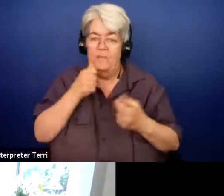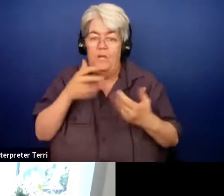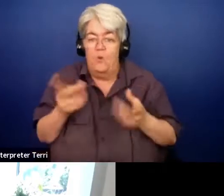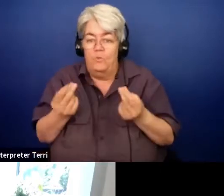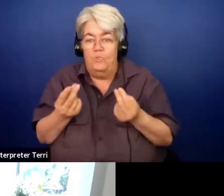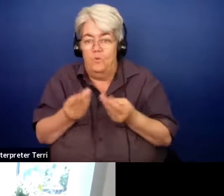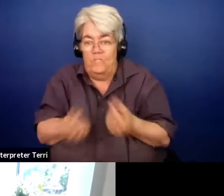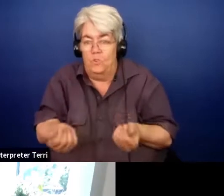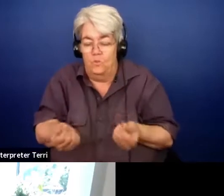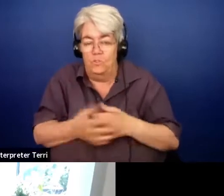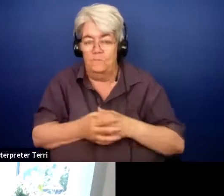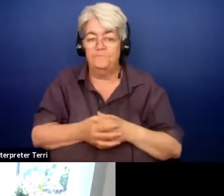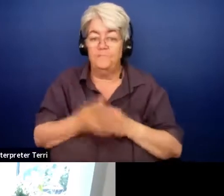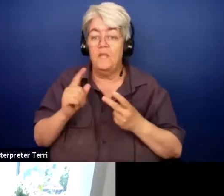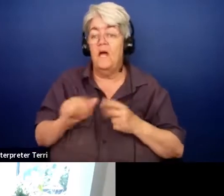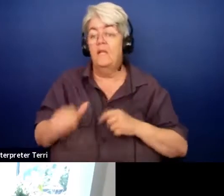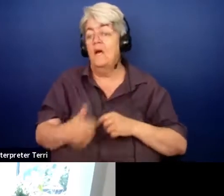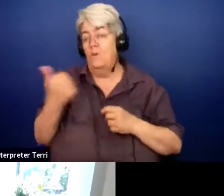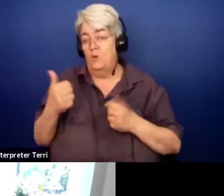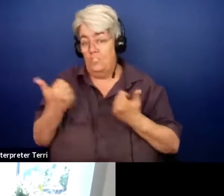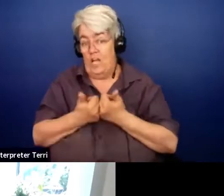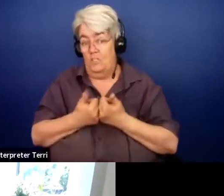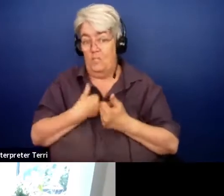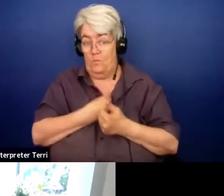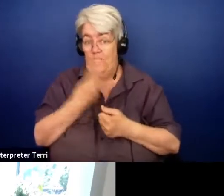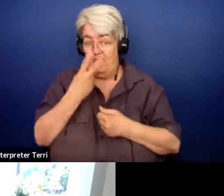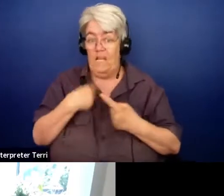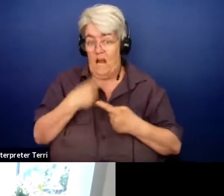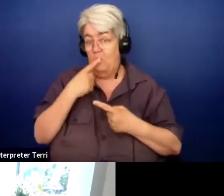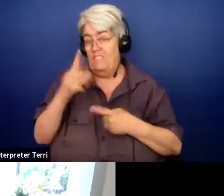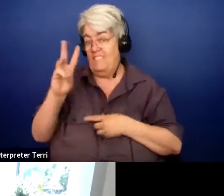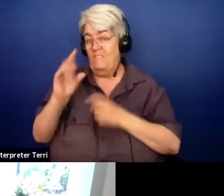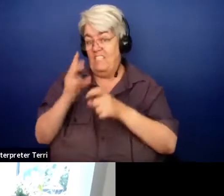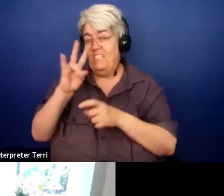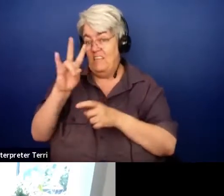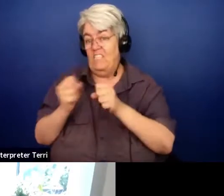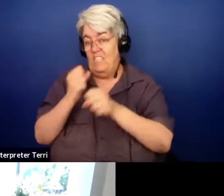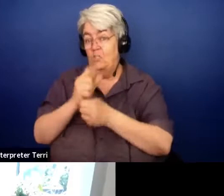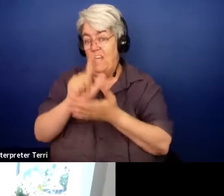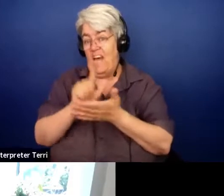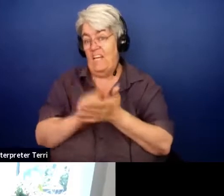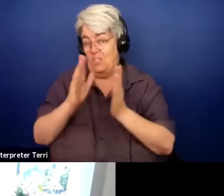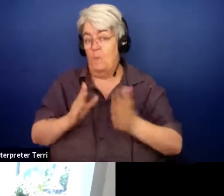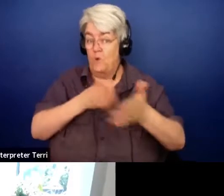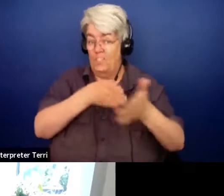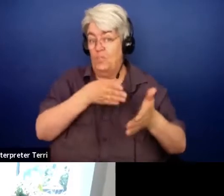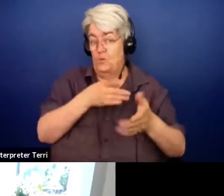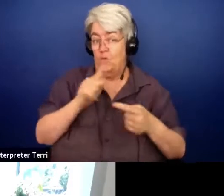the solution. The other challenge that we see and I spent seven years as the prosecutor in Indianapolis and my friends -- who